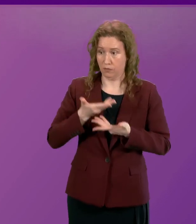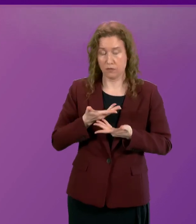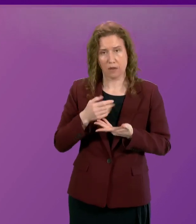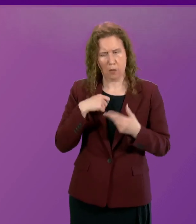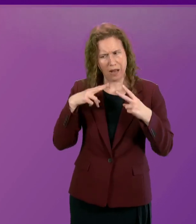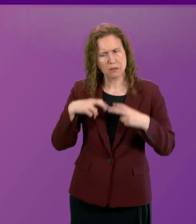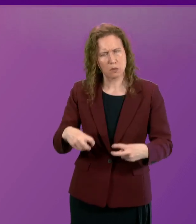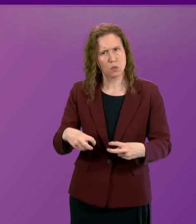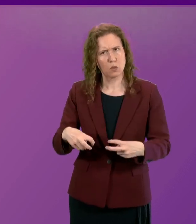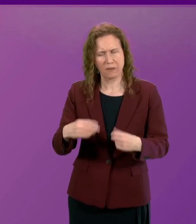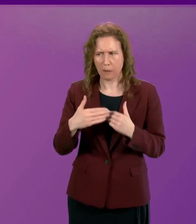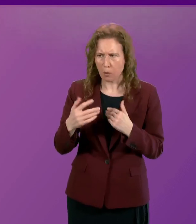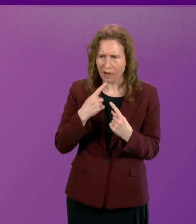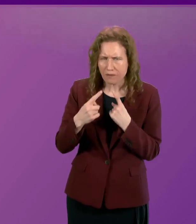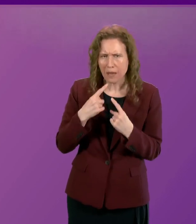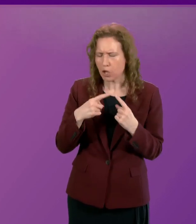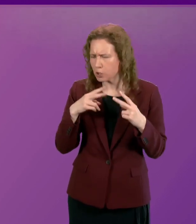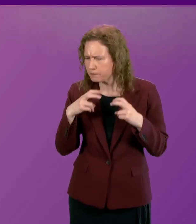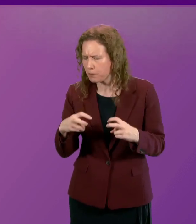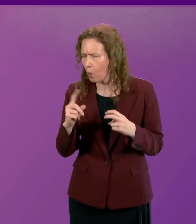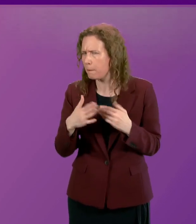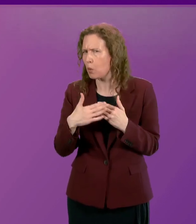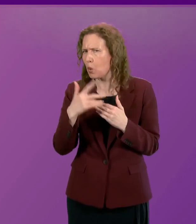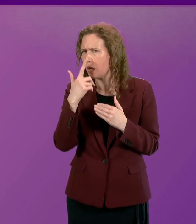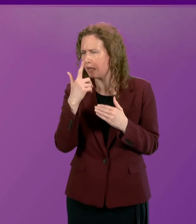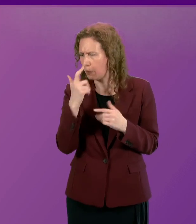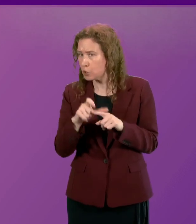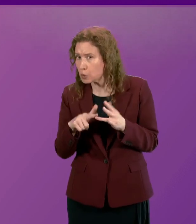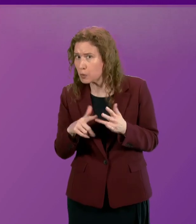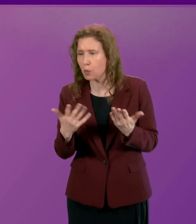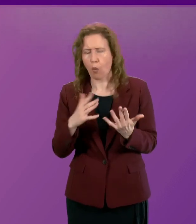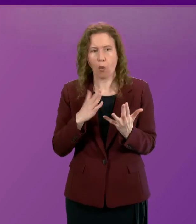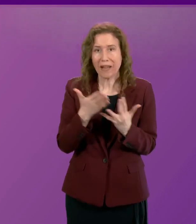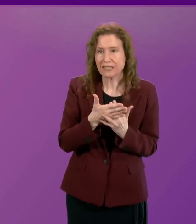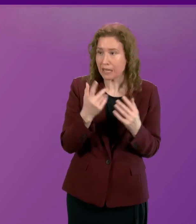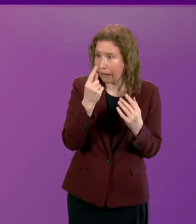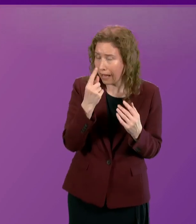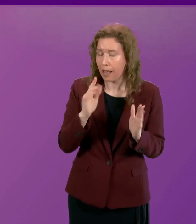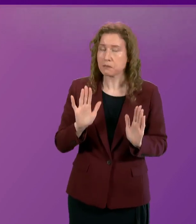on the record today to determine whether any further action or intervention can be taken,